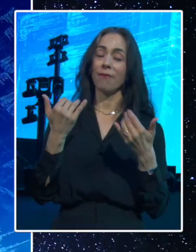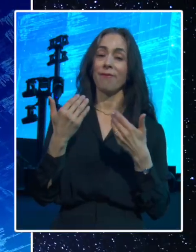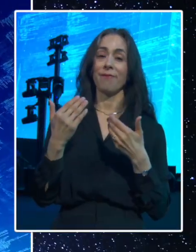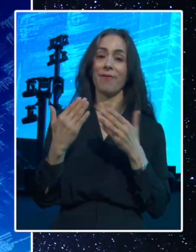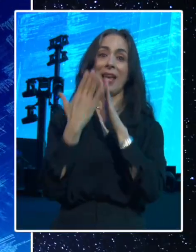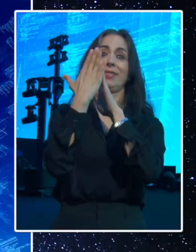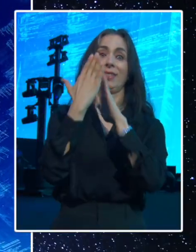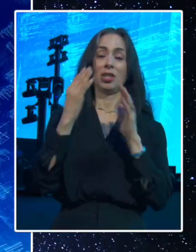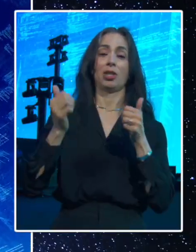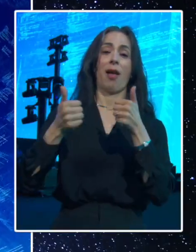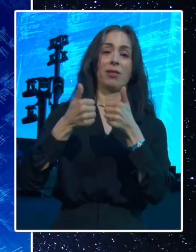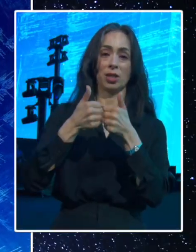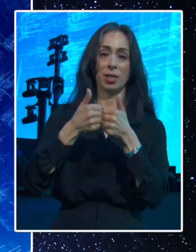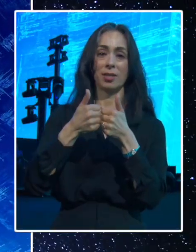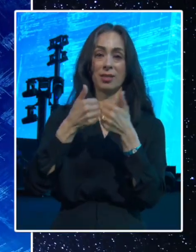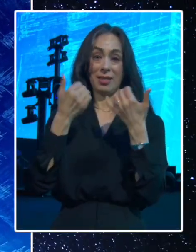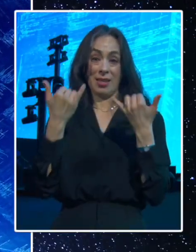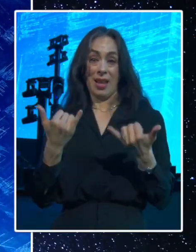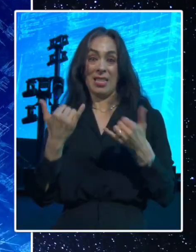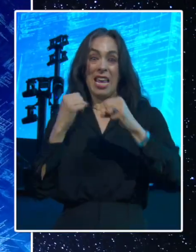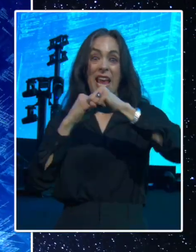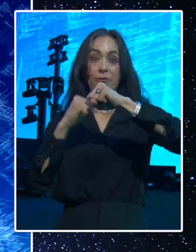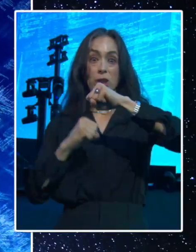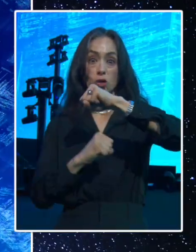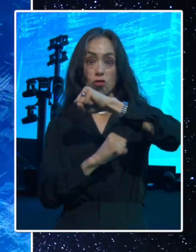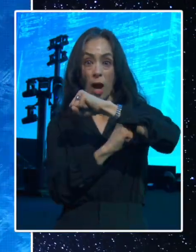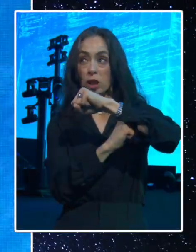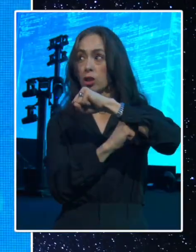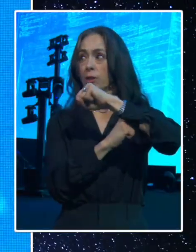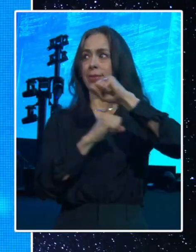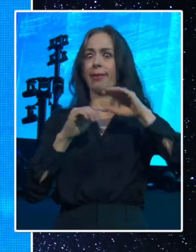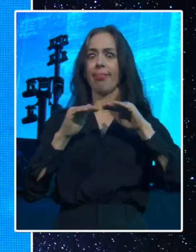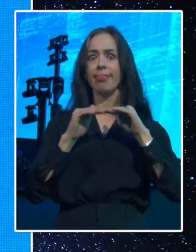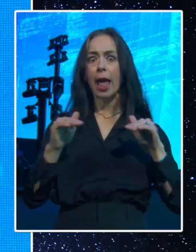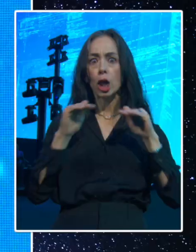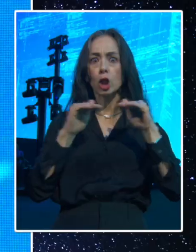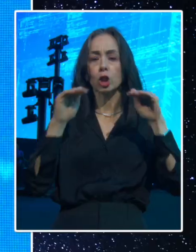Much of today's infrastructure is made up of layers of legacy IT